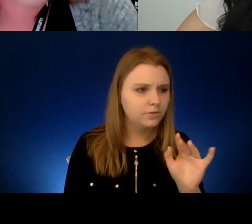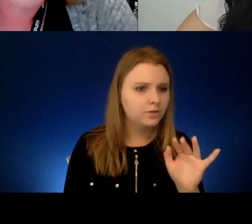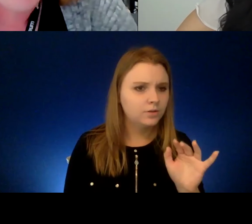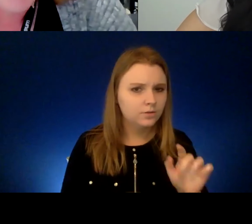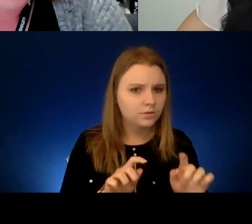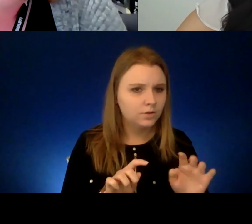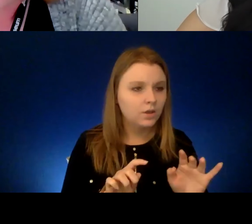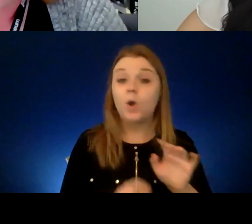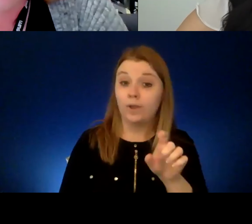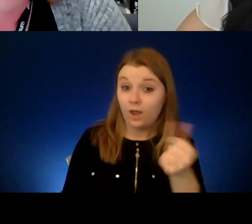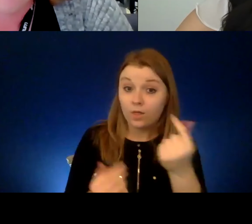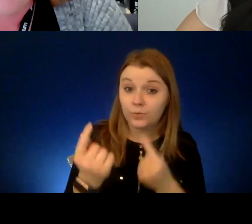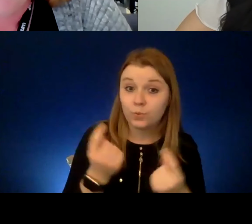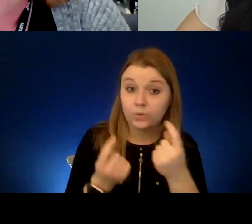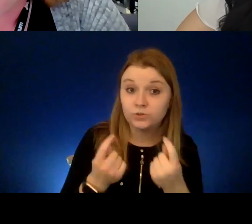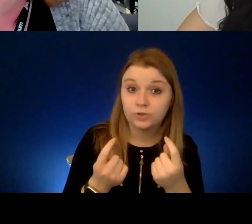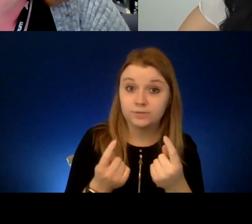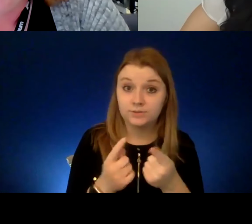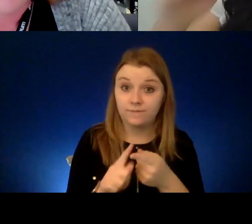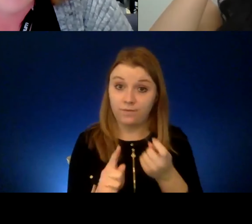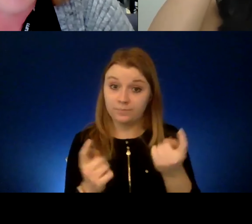Any other questions from our audience today?